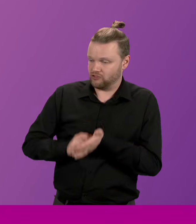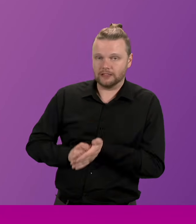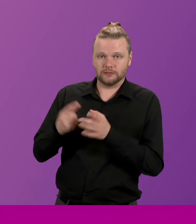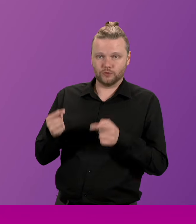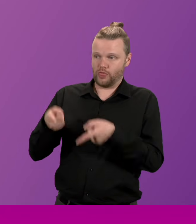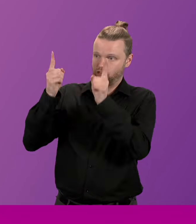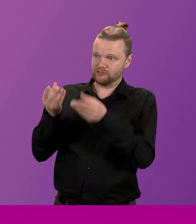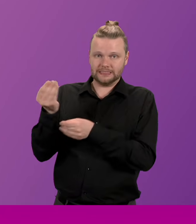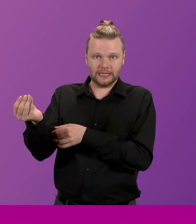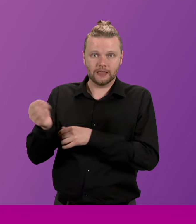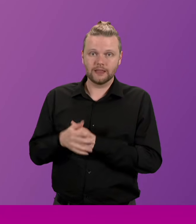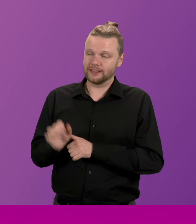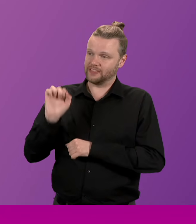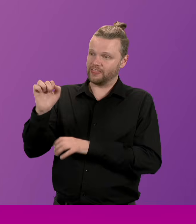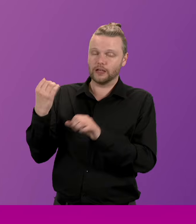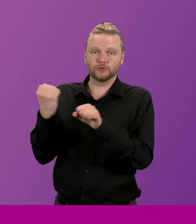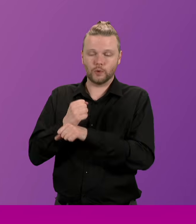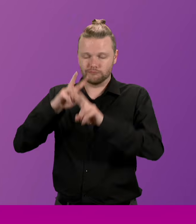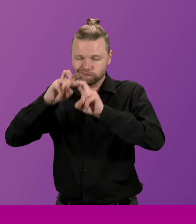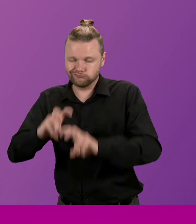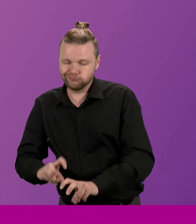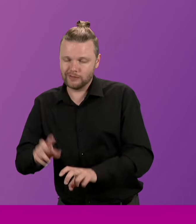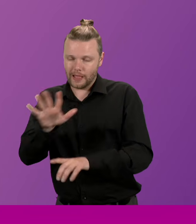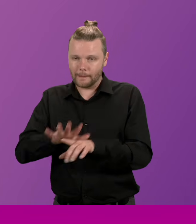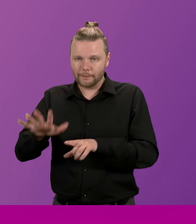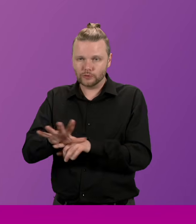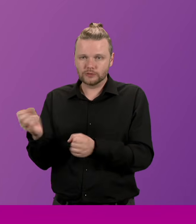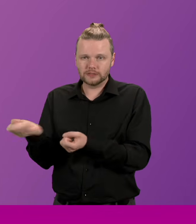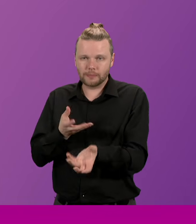because it is currently undertaking a market study into the retail supply of heating oil